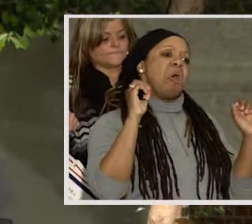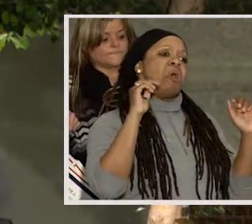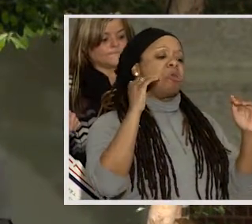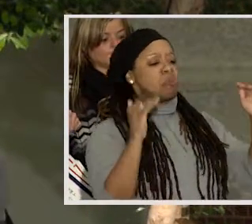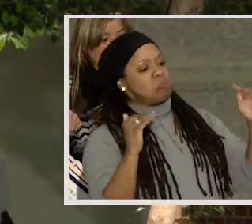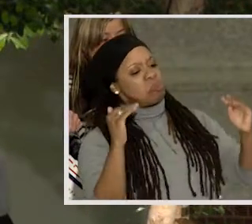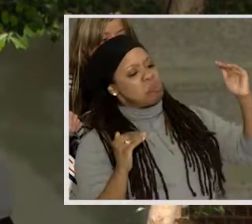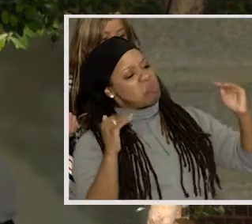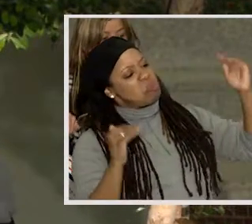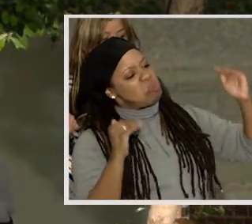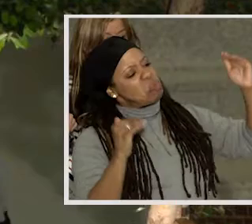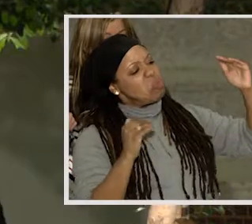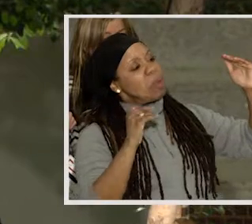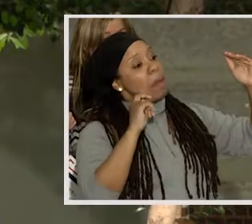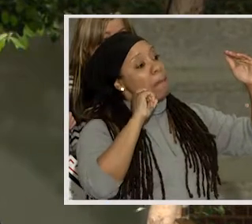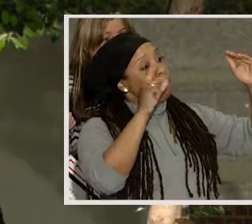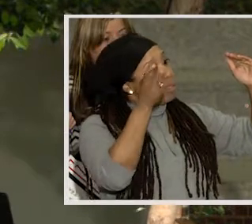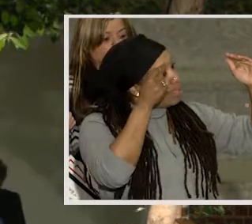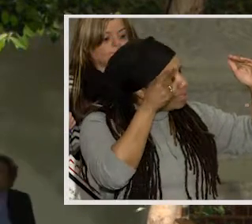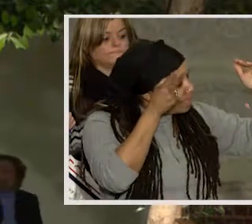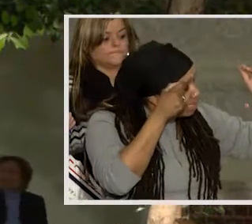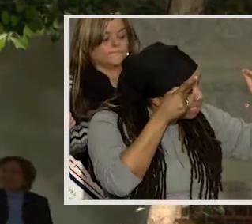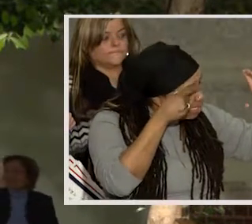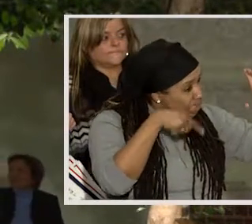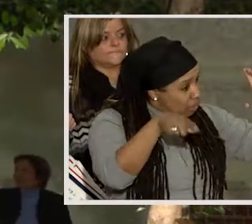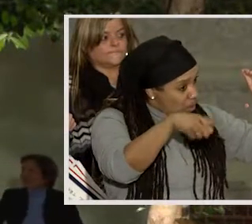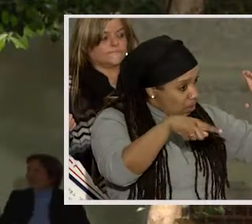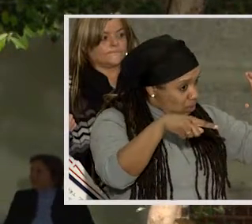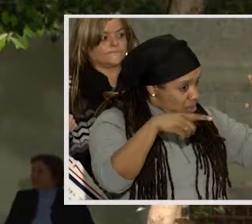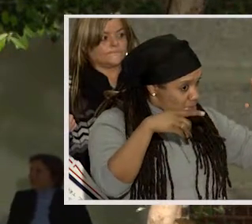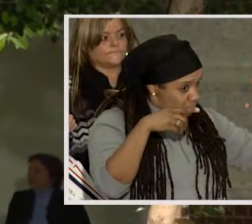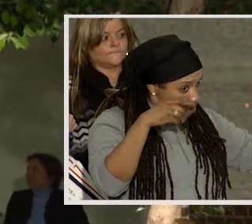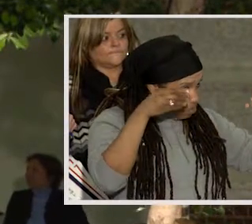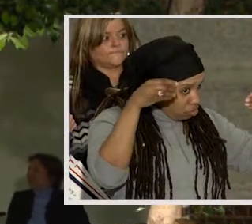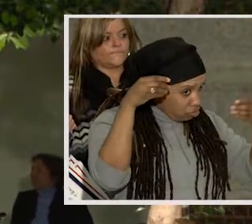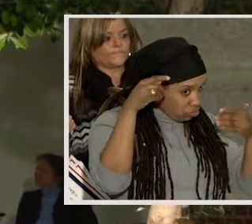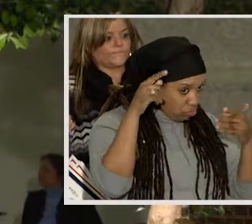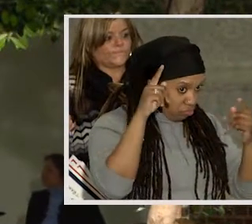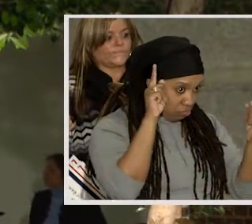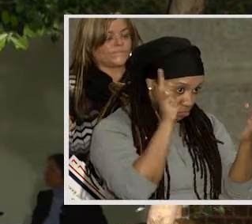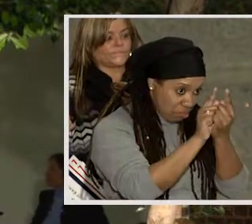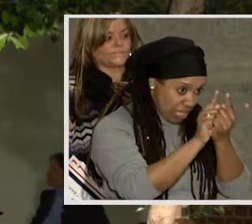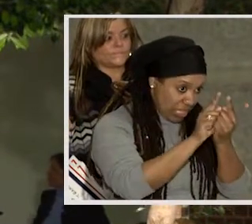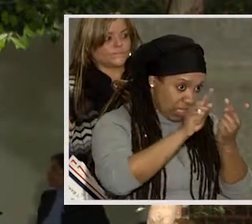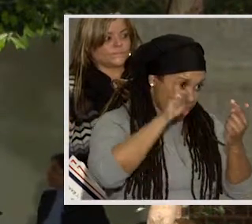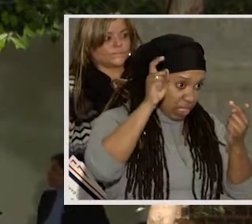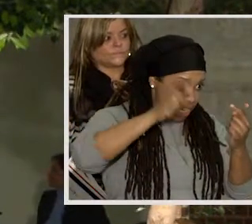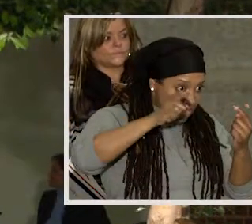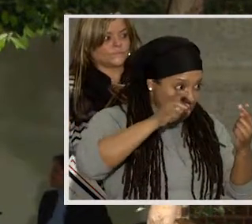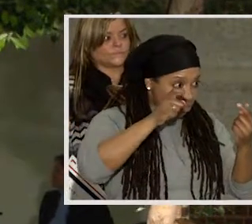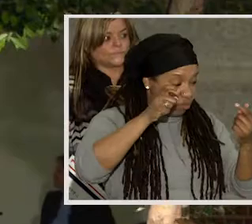PROPERLY, WHETHER THERE IS TOP HEAVY ADMINISTRATION, WHETHER SOME FAT COULD BE CUT SO YOU GET DOWN TO THE SERVICE LEVEL IN